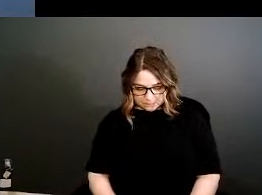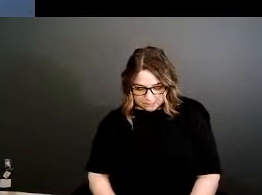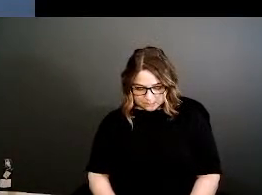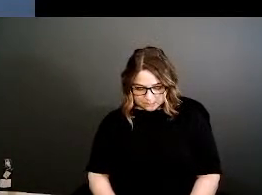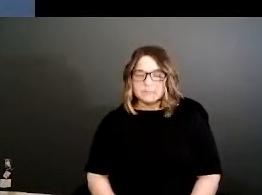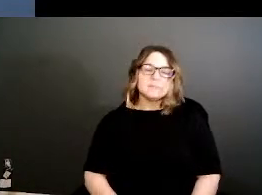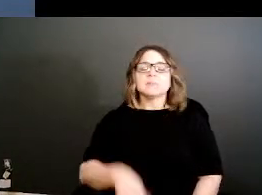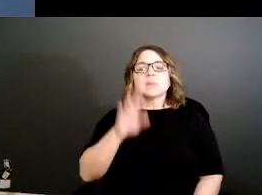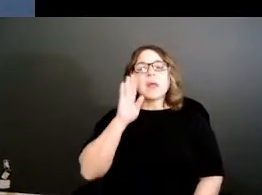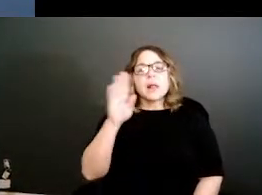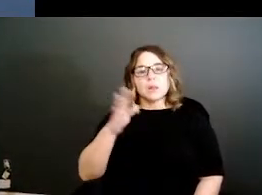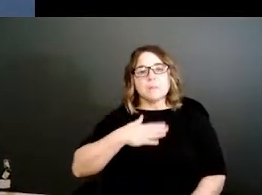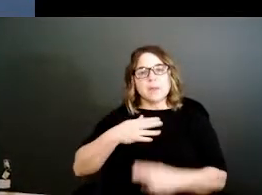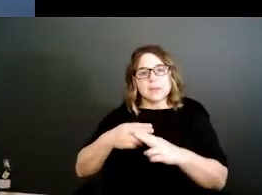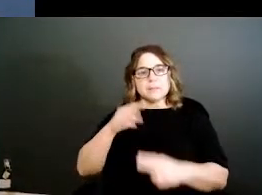MINNEAPOLIS.